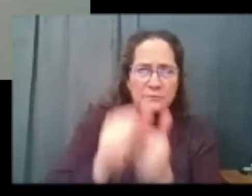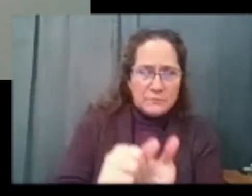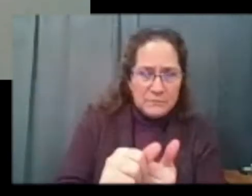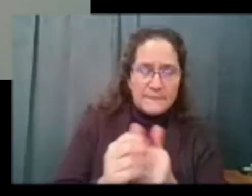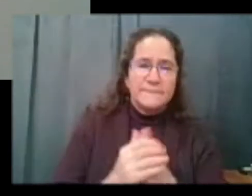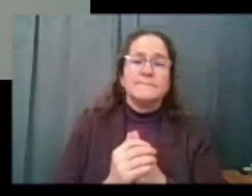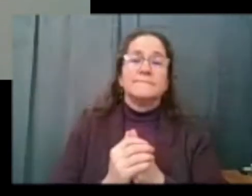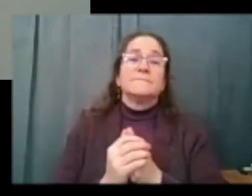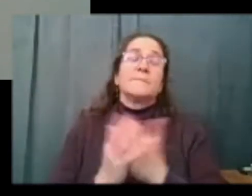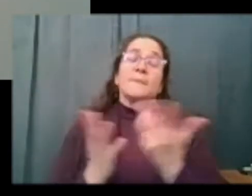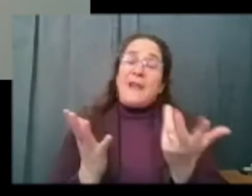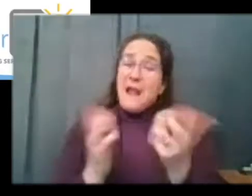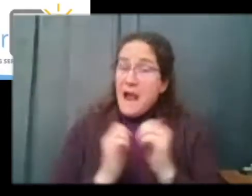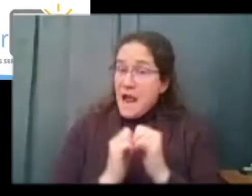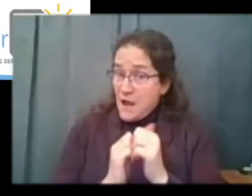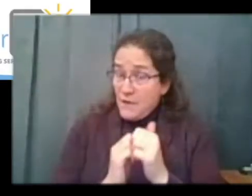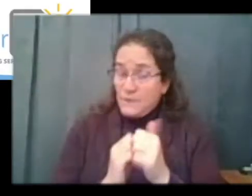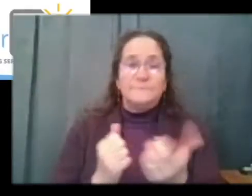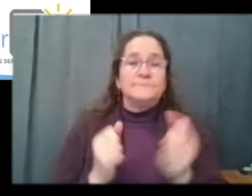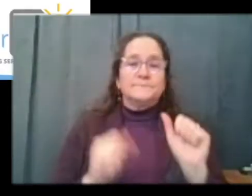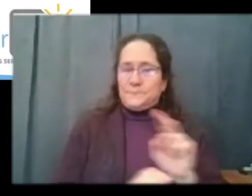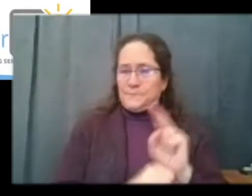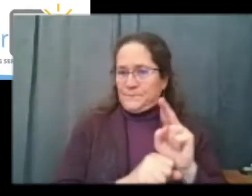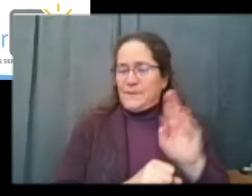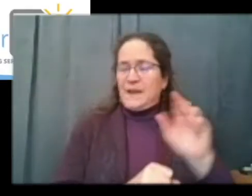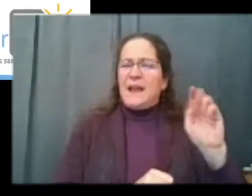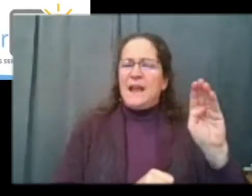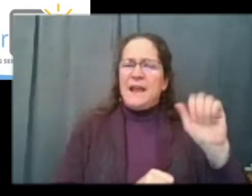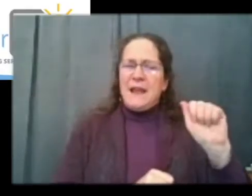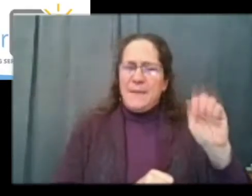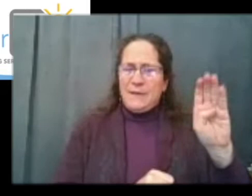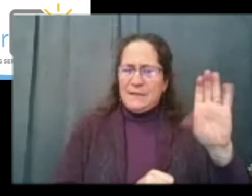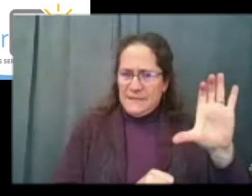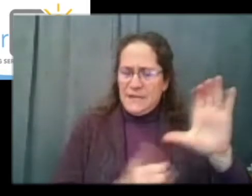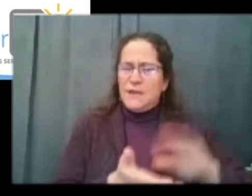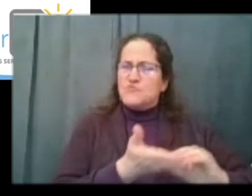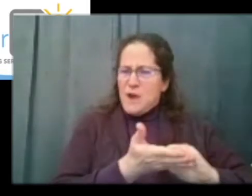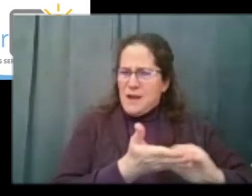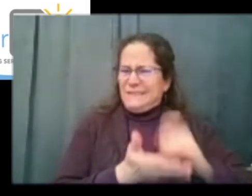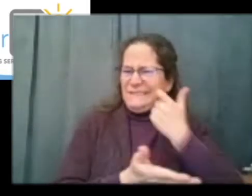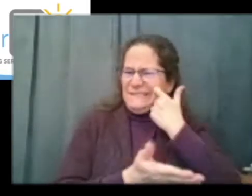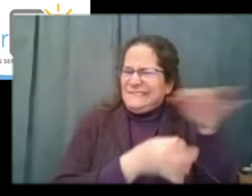One way would be to use the ABC braille site that we had talked about earlier